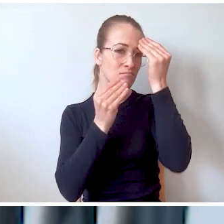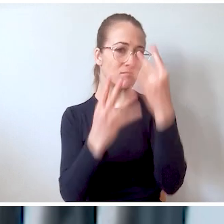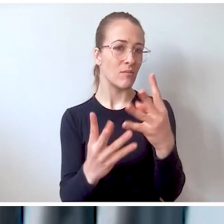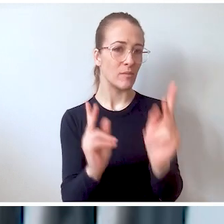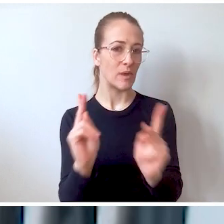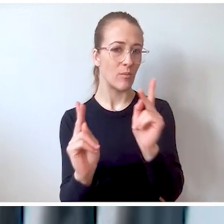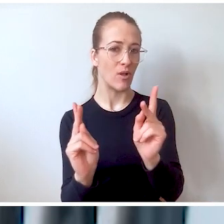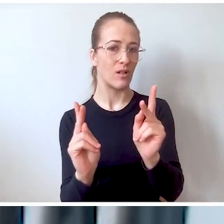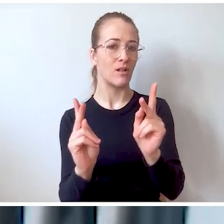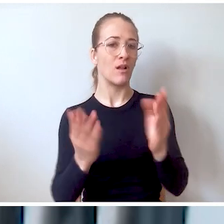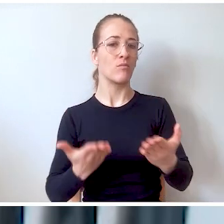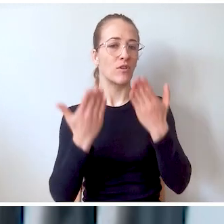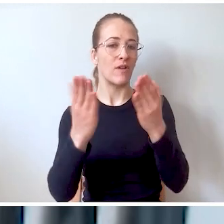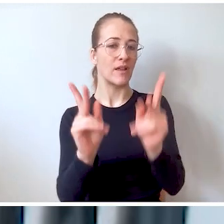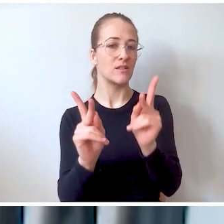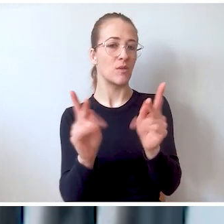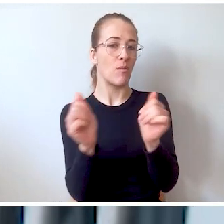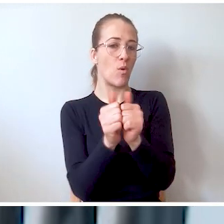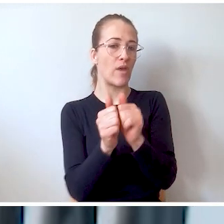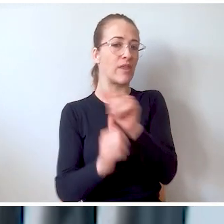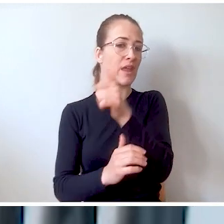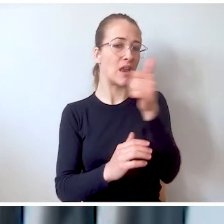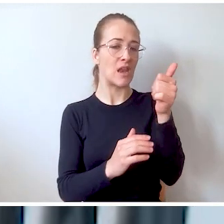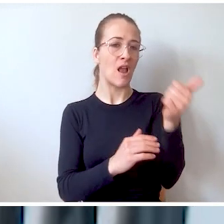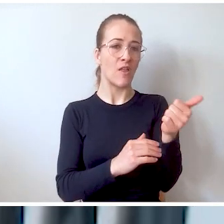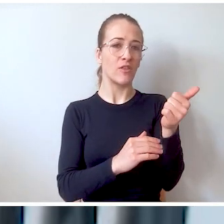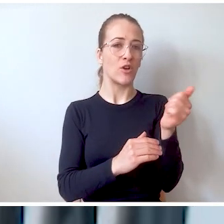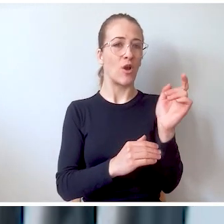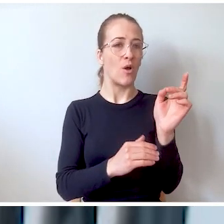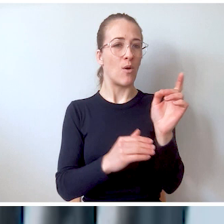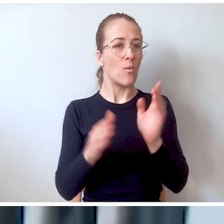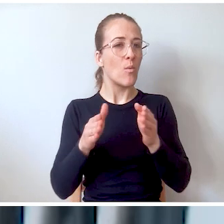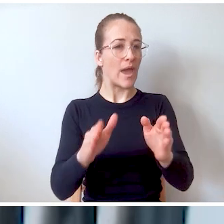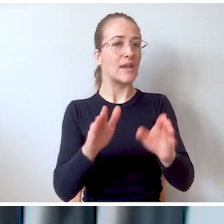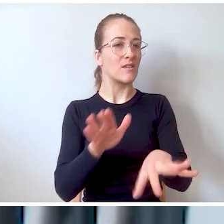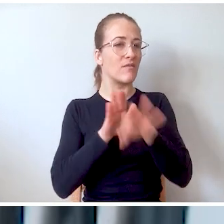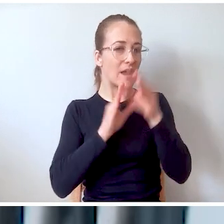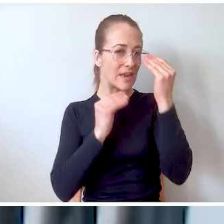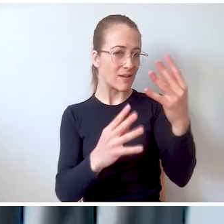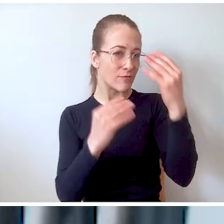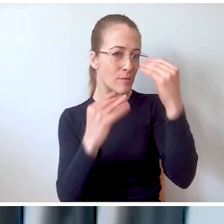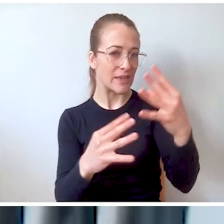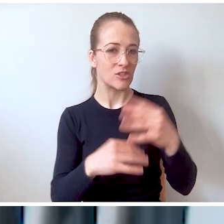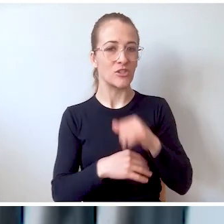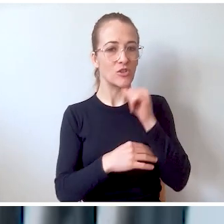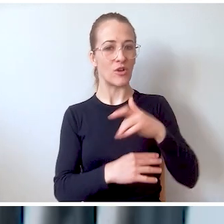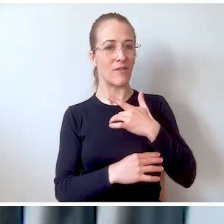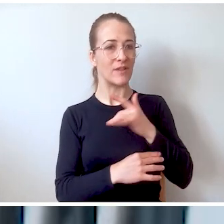And provides people with another source of information so they're not feeling like they're gonna make a mistake